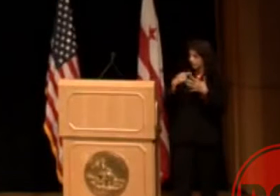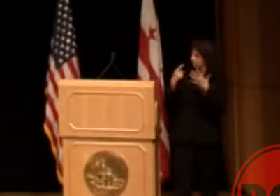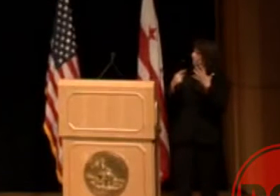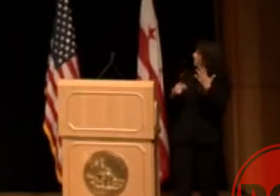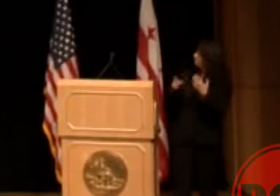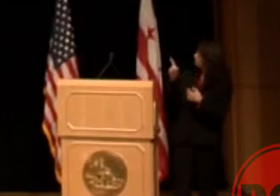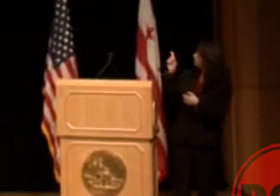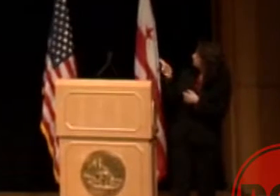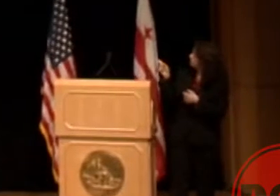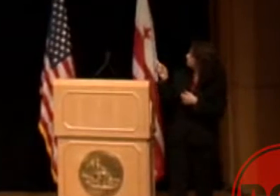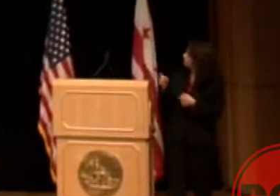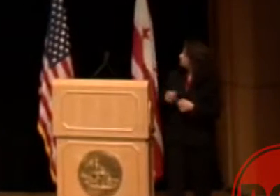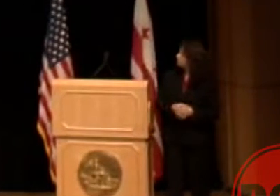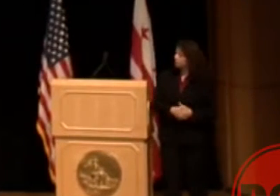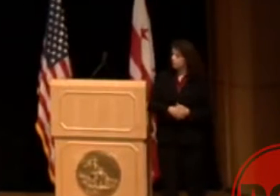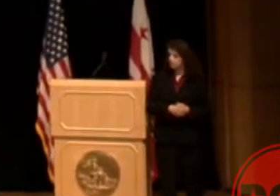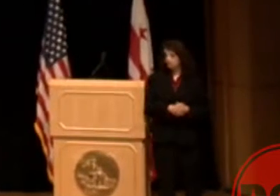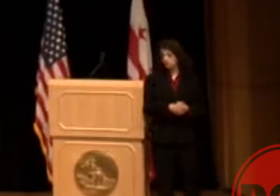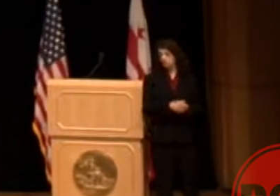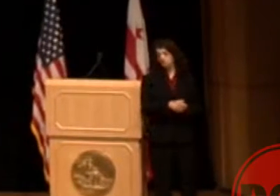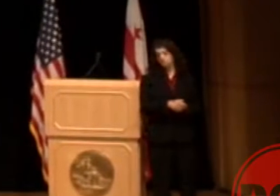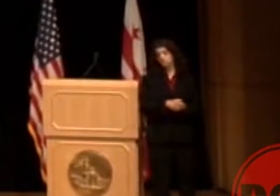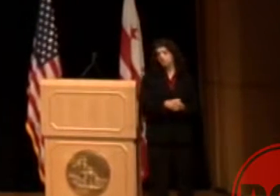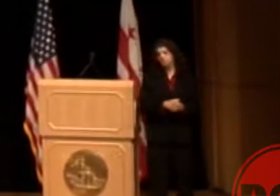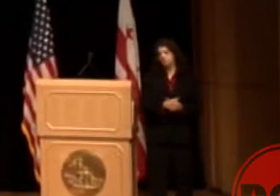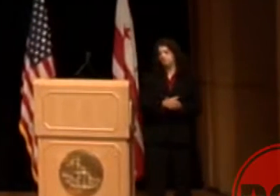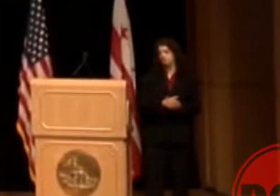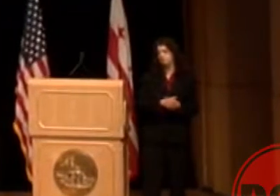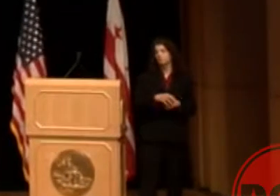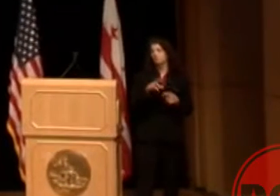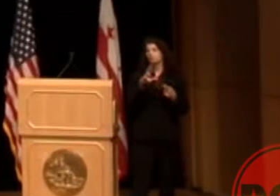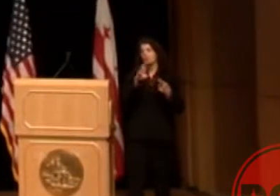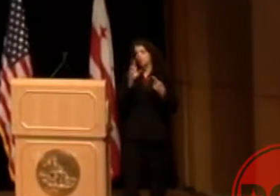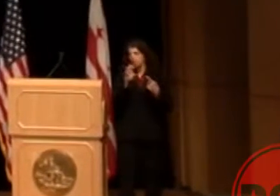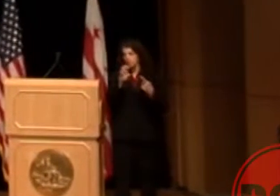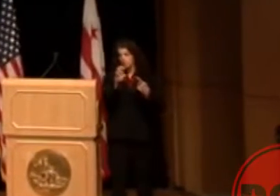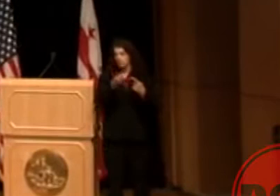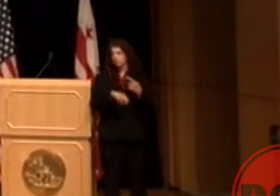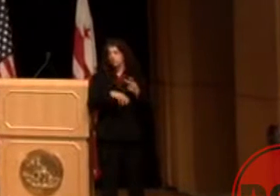DEVELOPMENT PERSPECTIVE, FROM A REAL ESTATE PERSPECTIVE, FROM A SUBCONTRACTING PERSPECTIVE AND FROM A JOBS PERSPECTIVE IS